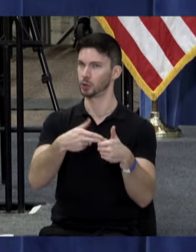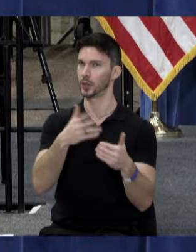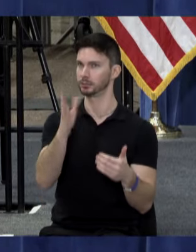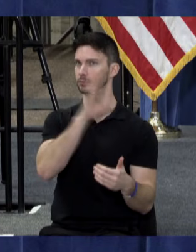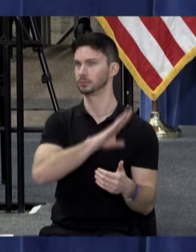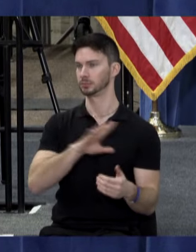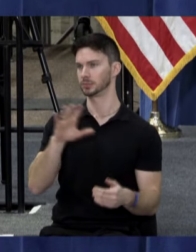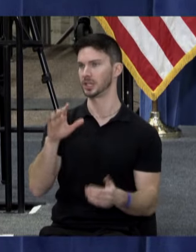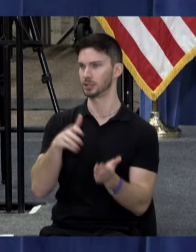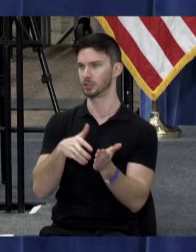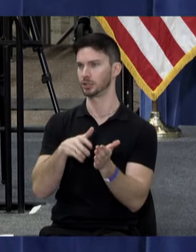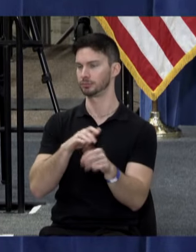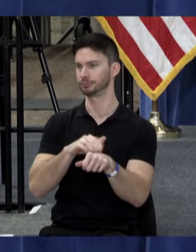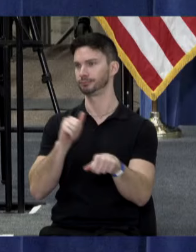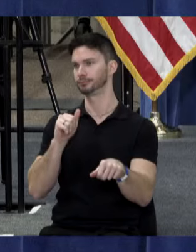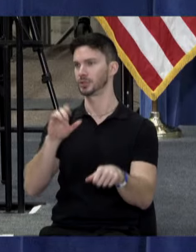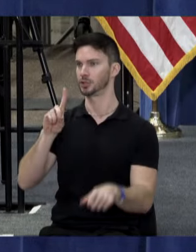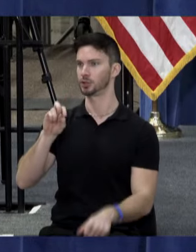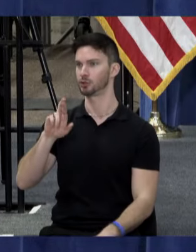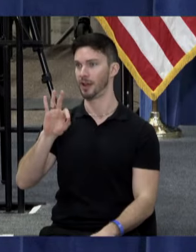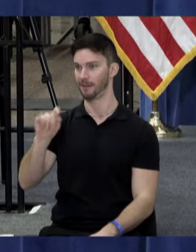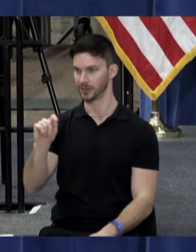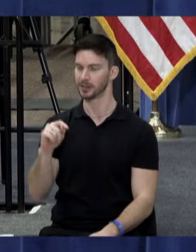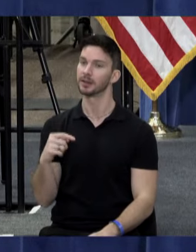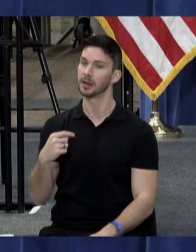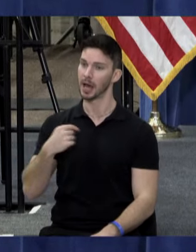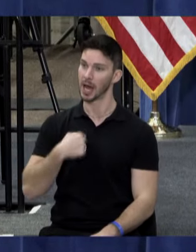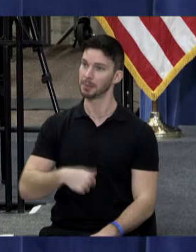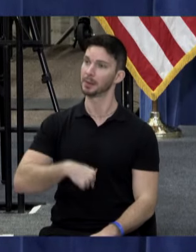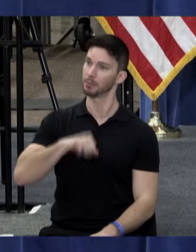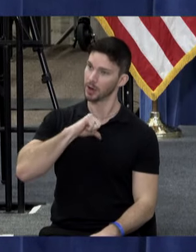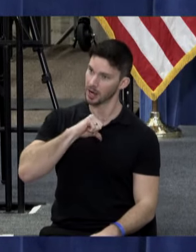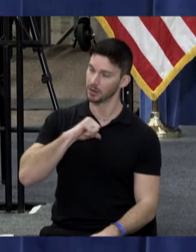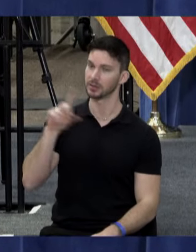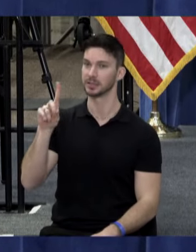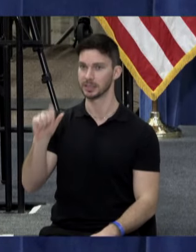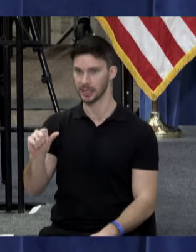I'm a proud, disabled woman veteran. Basically,